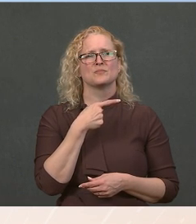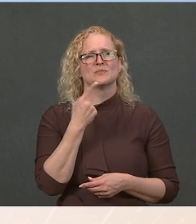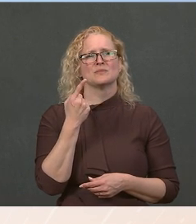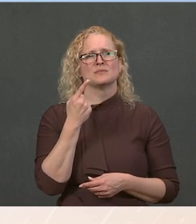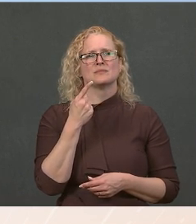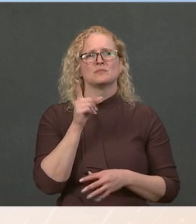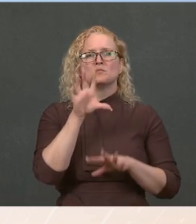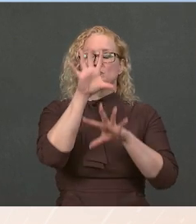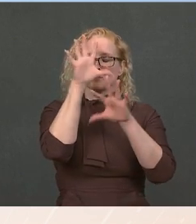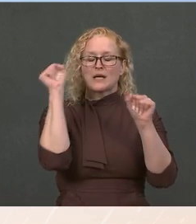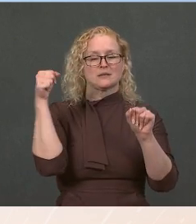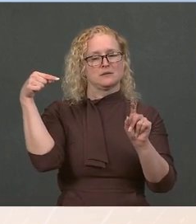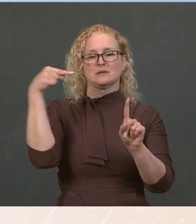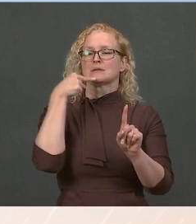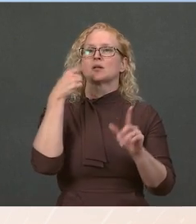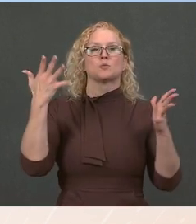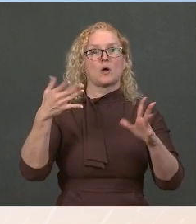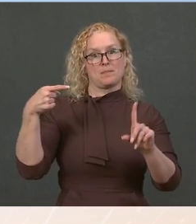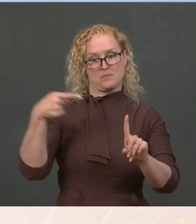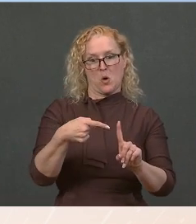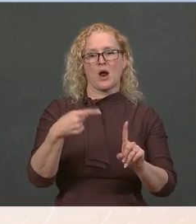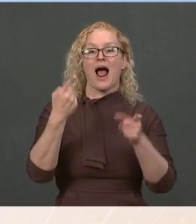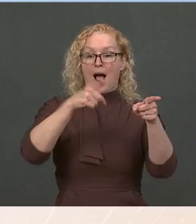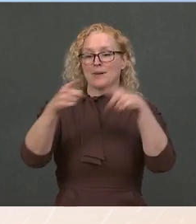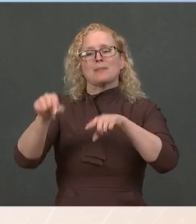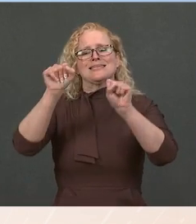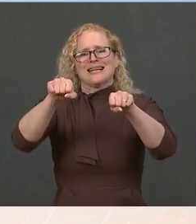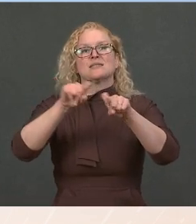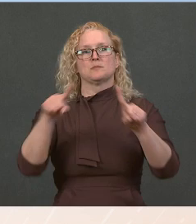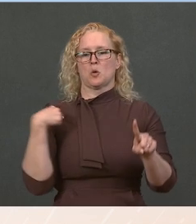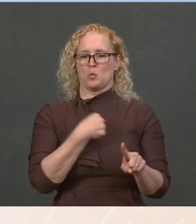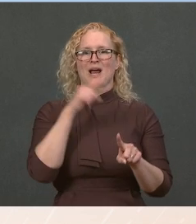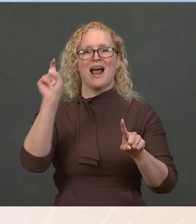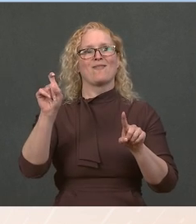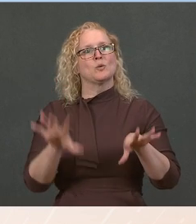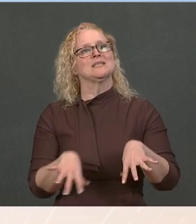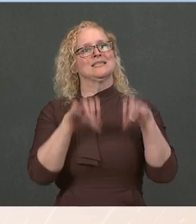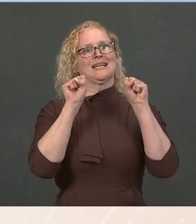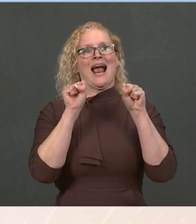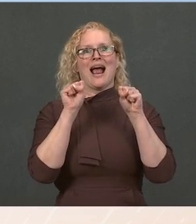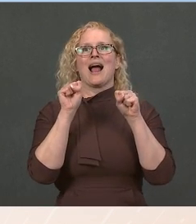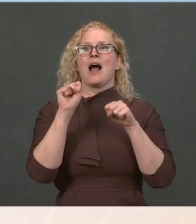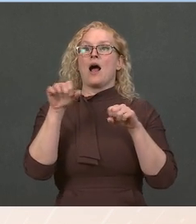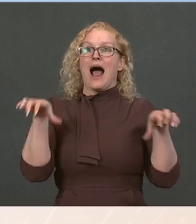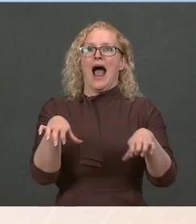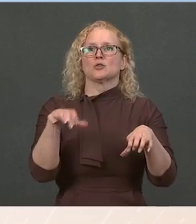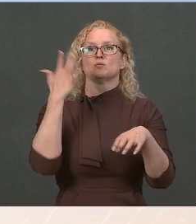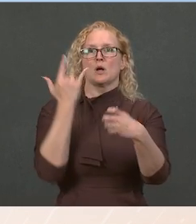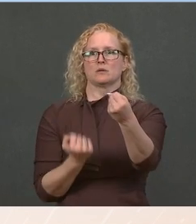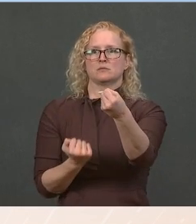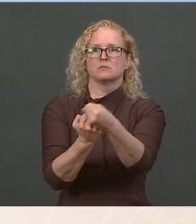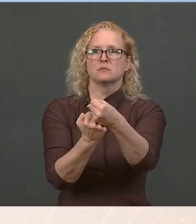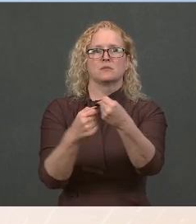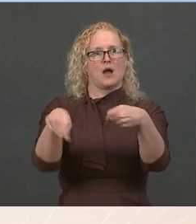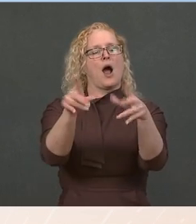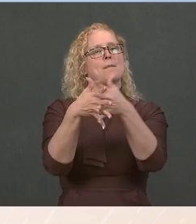We cannot -- we cannot not deliver for the American public. And so, it's not about -- it's not about --